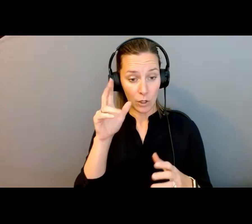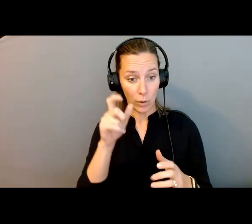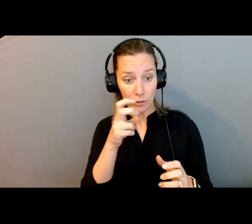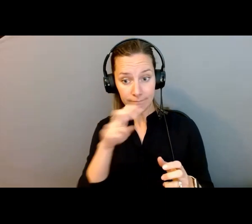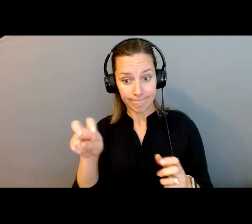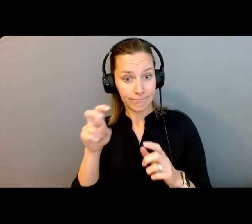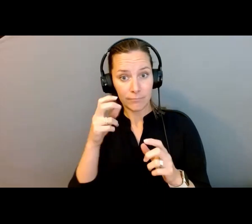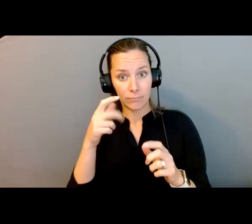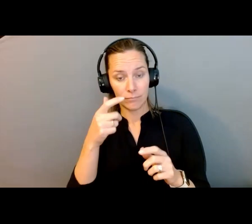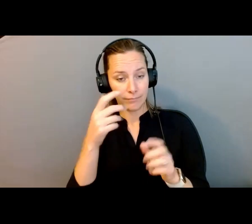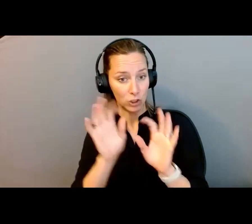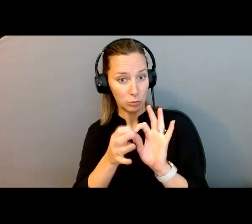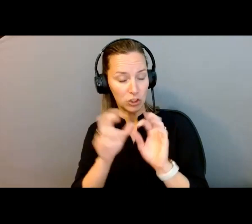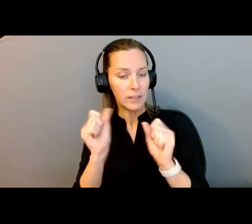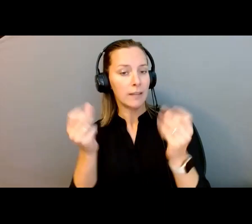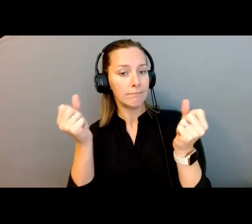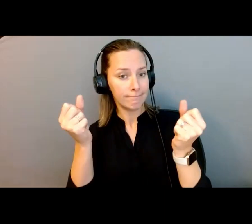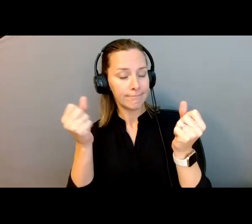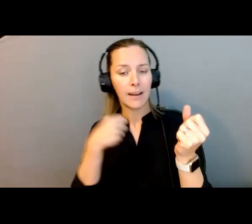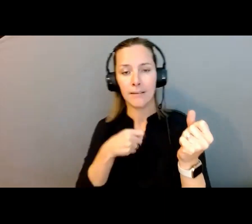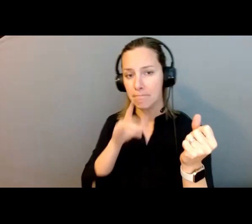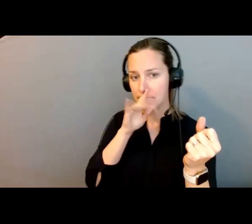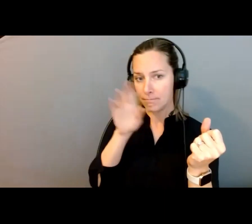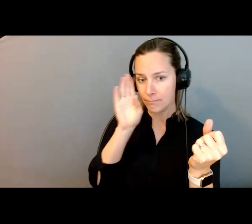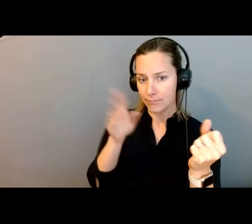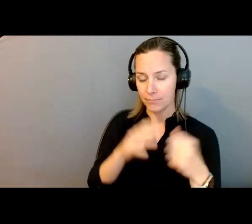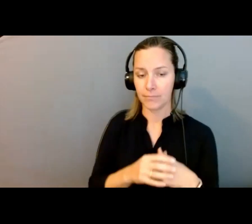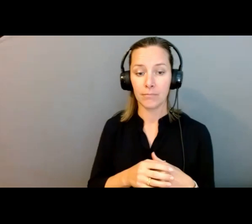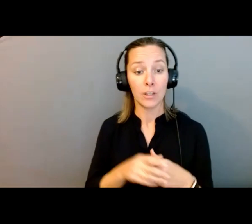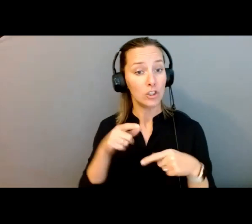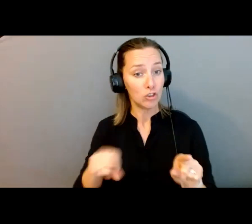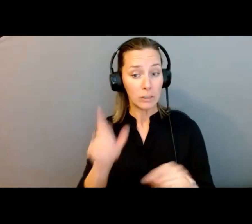You're also welcome to pose questions through the duration of the talk using the chat window.